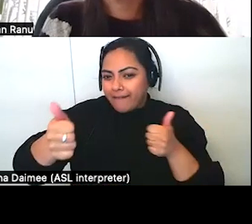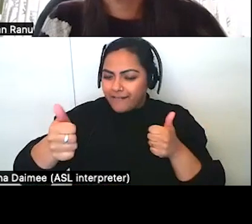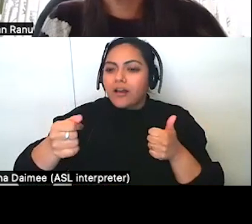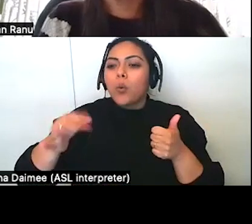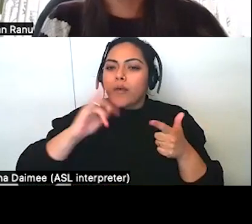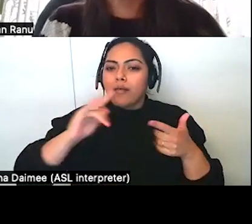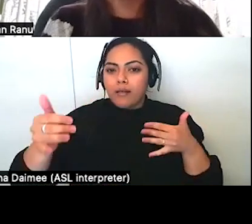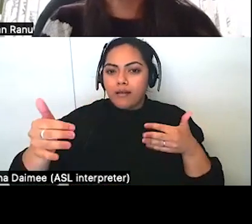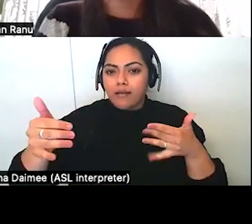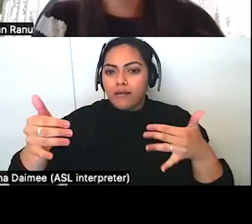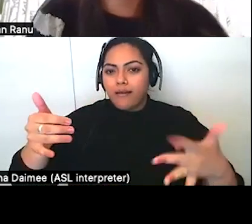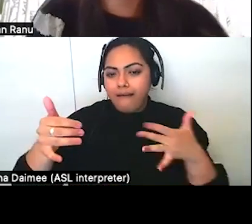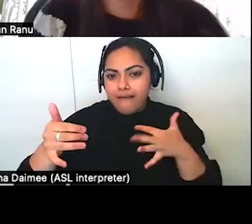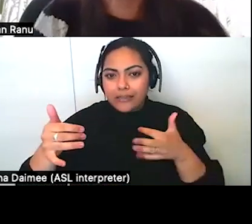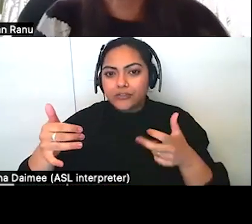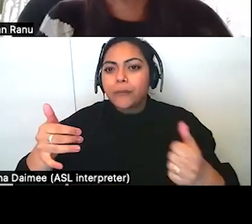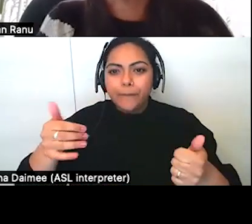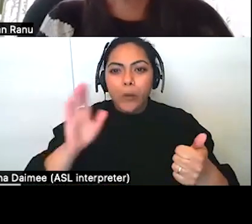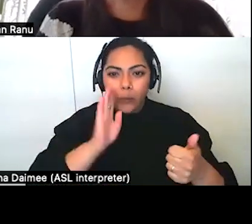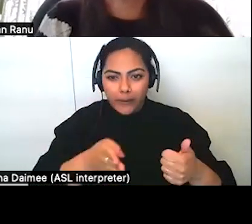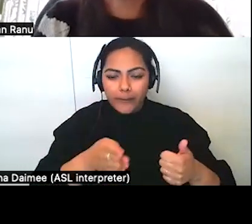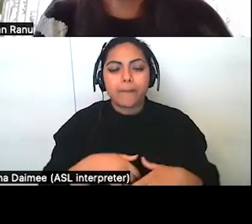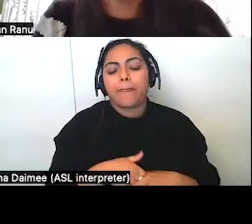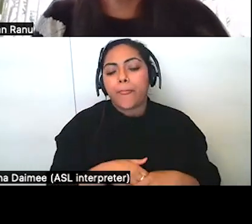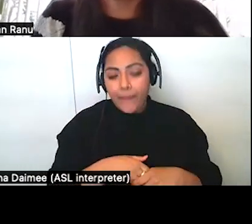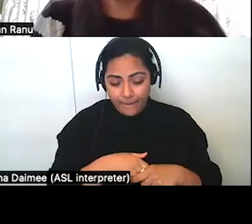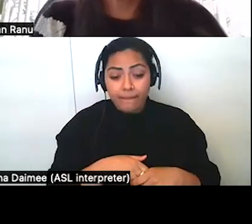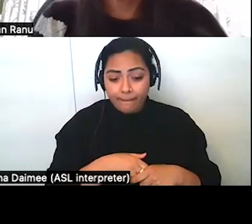So, one of the trends that we're gonna be looking at is zero-proof and non-alcoholic.